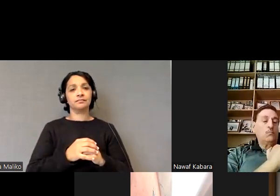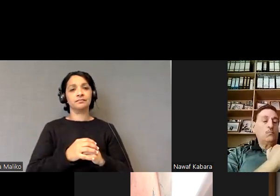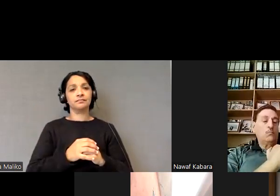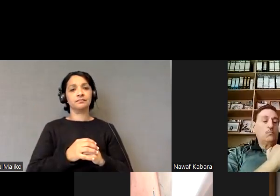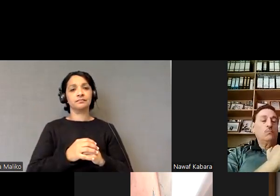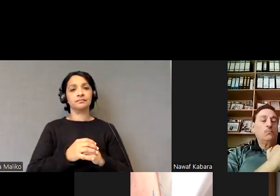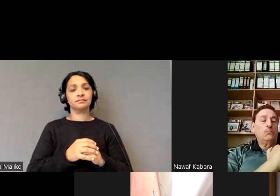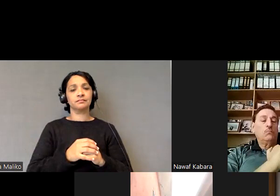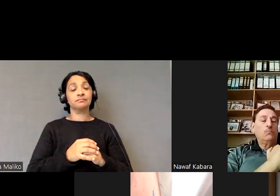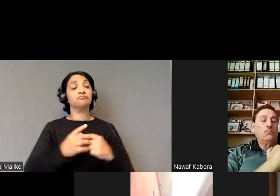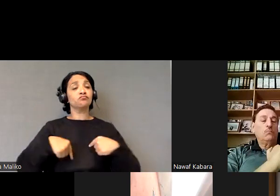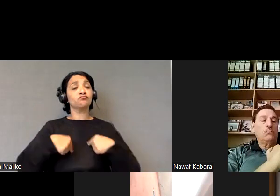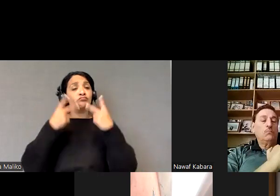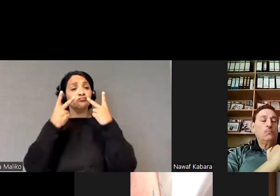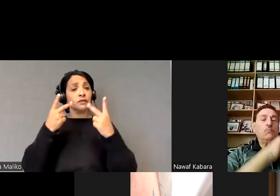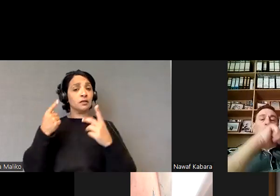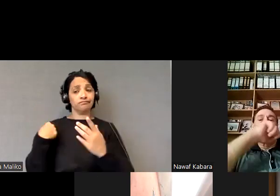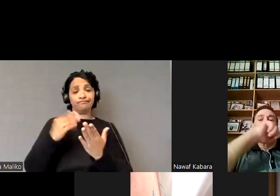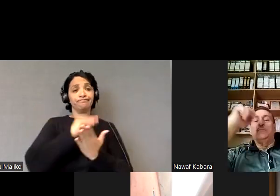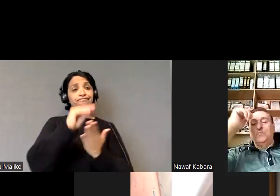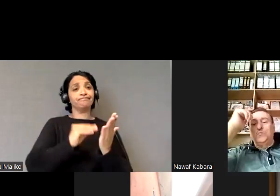as 30% in the recent publication by ICRC.